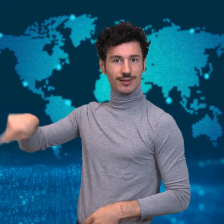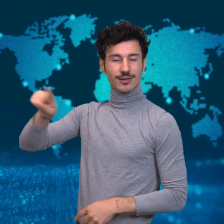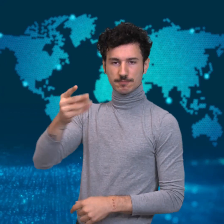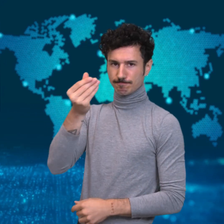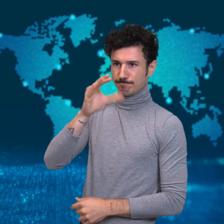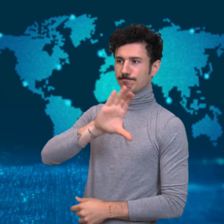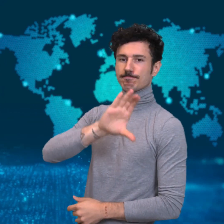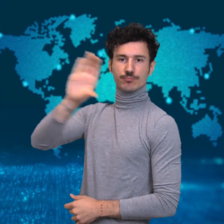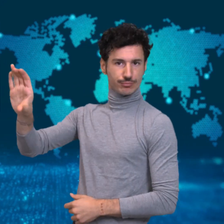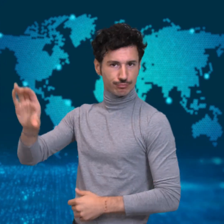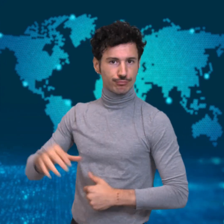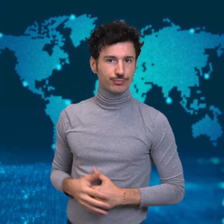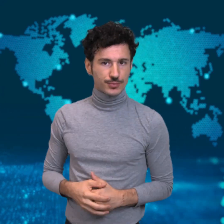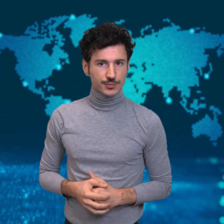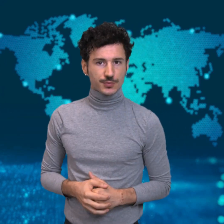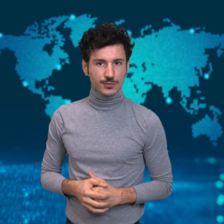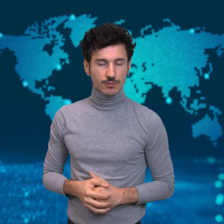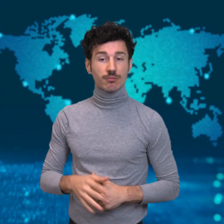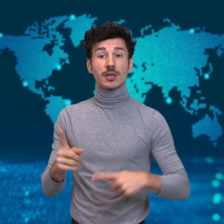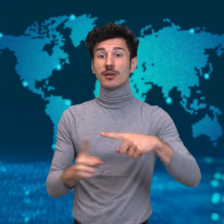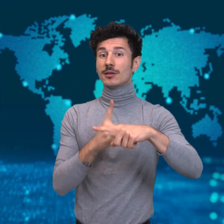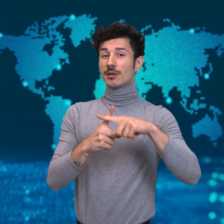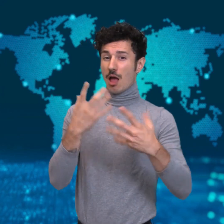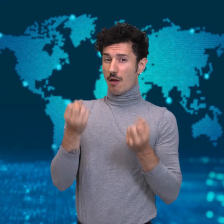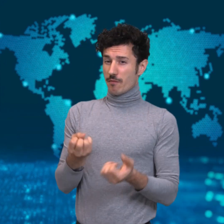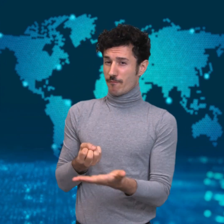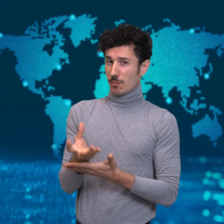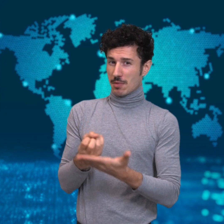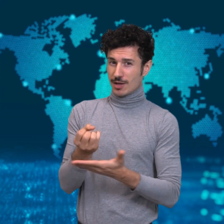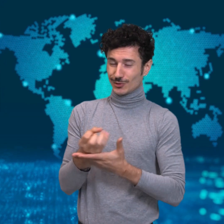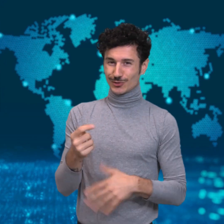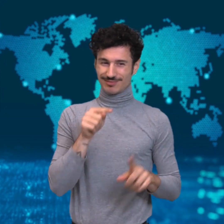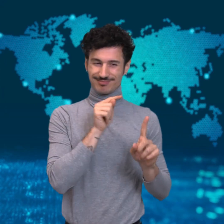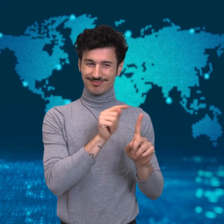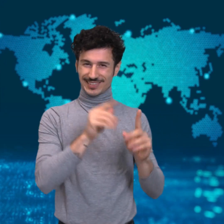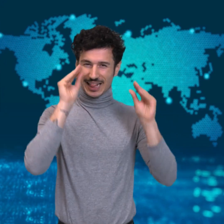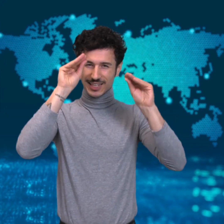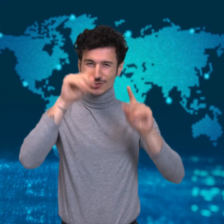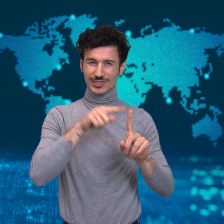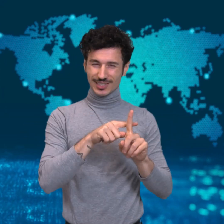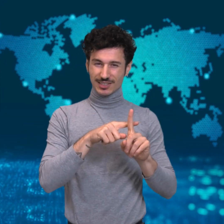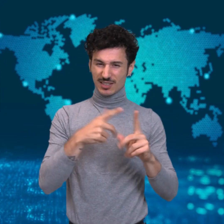It was also reported that it was not the first time